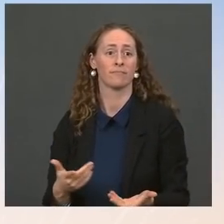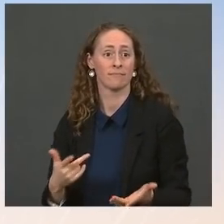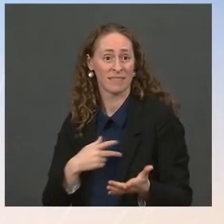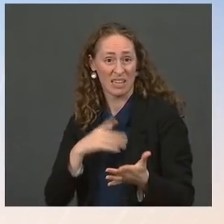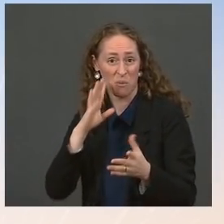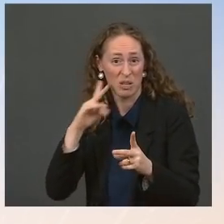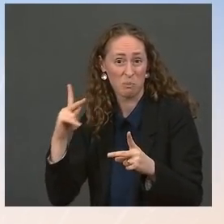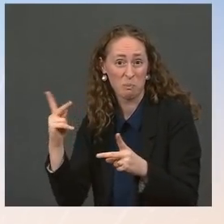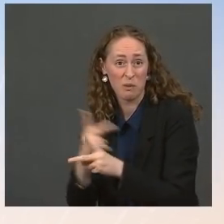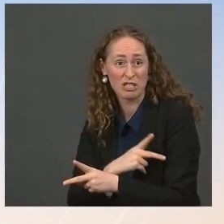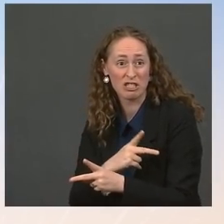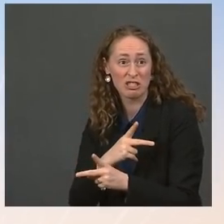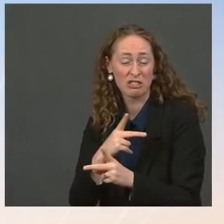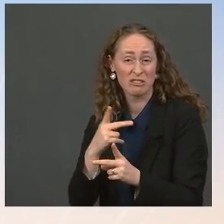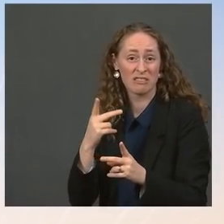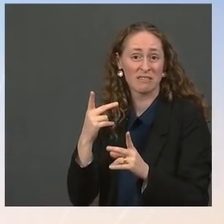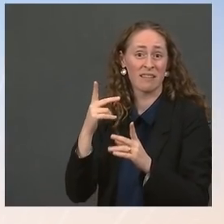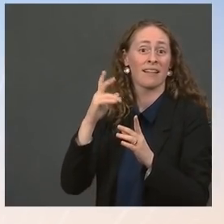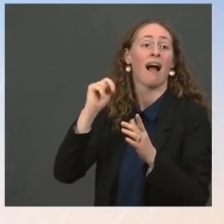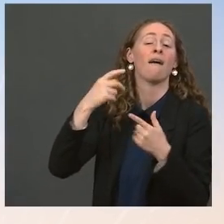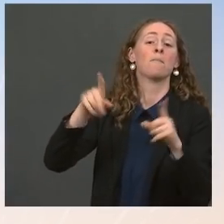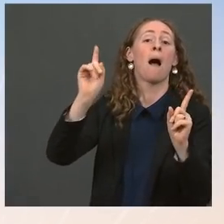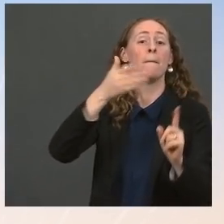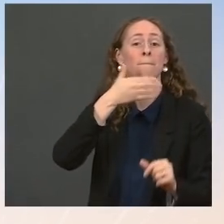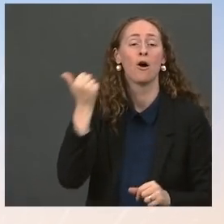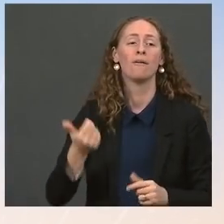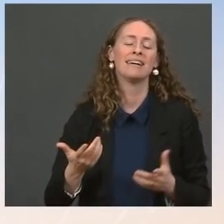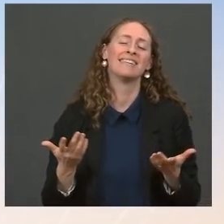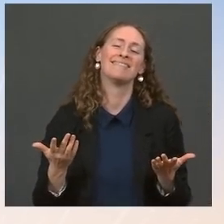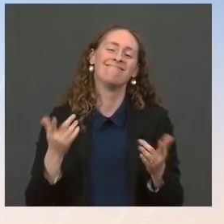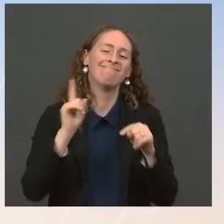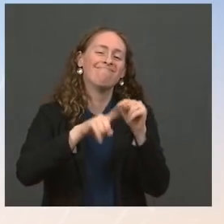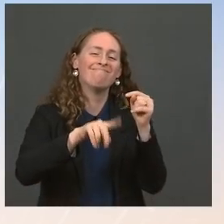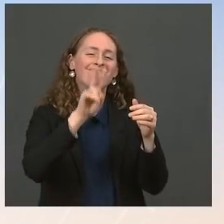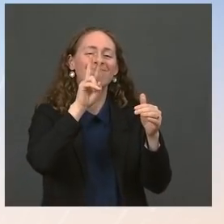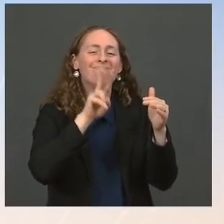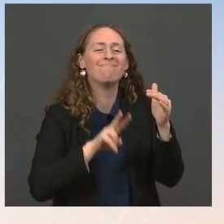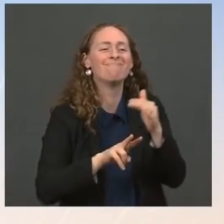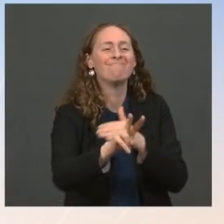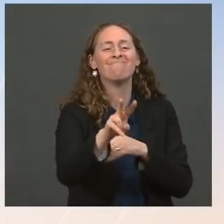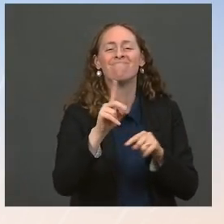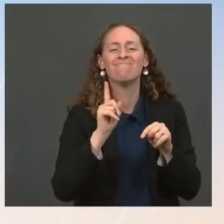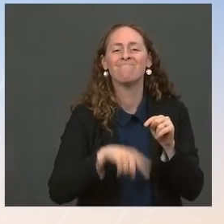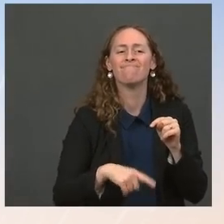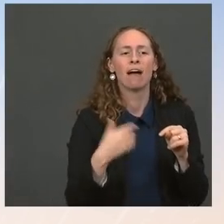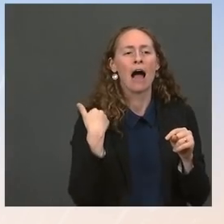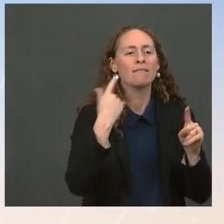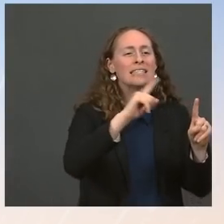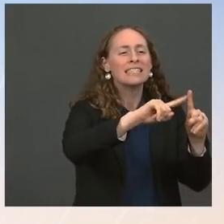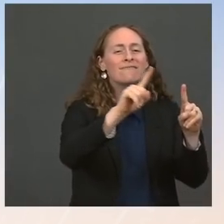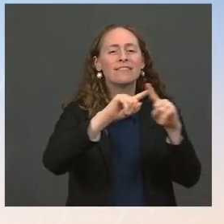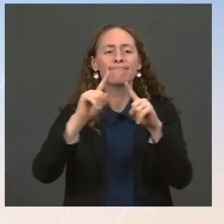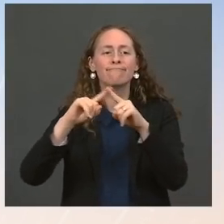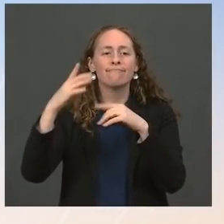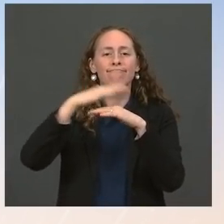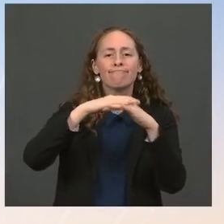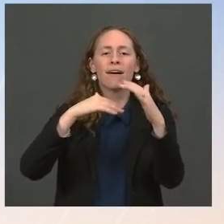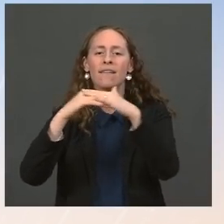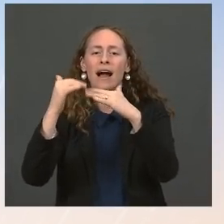Ms. Psaki: I'm not going to make a prediction of that from here. We know there are a number of issues that impact the supply chain. And I don't want to make a prediction